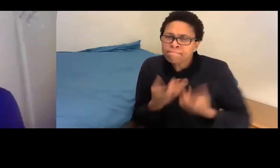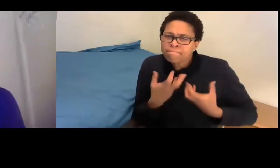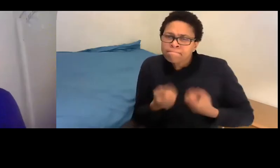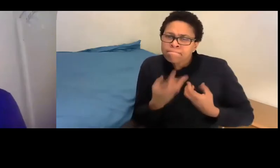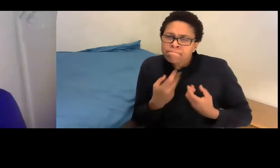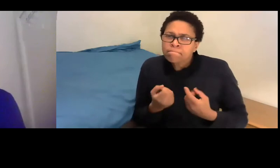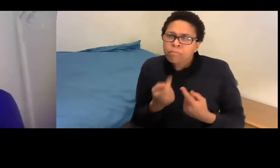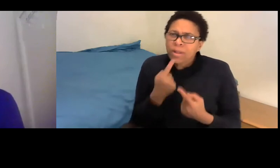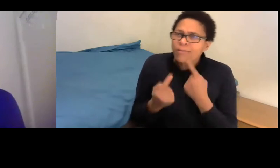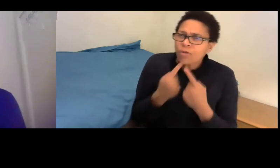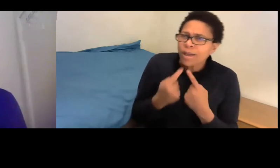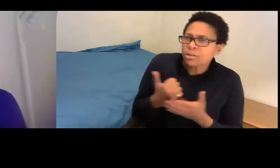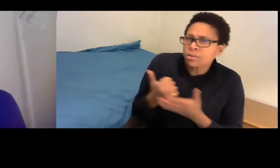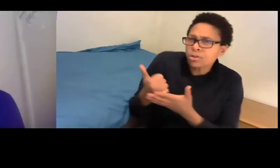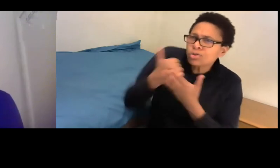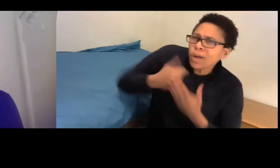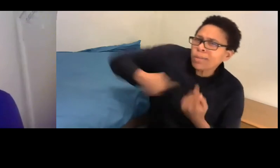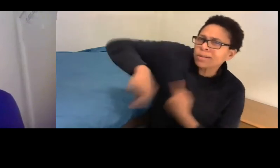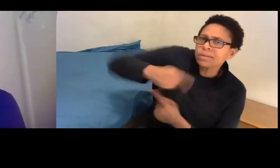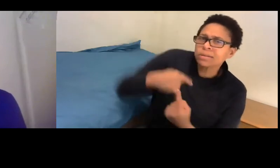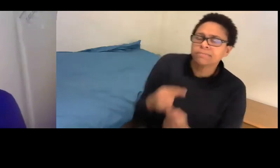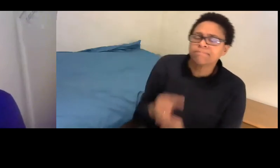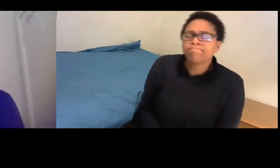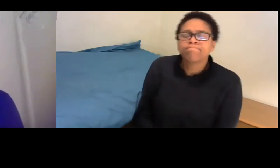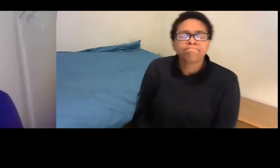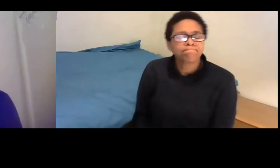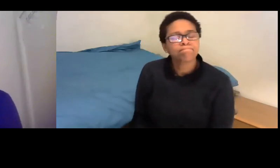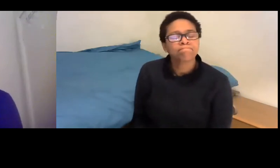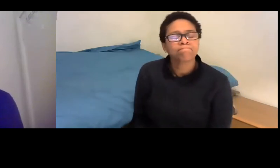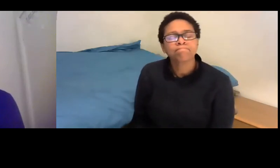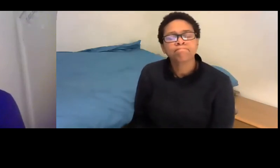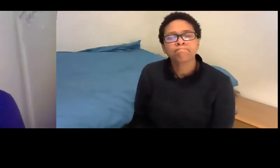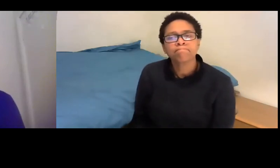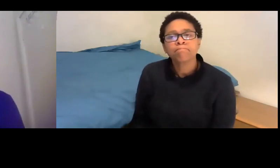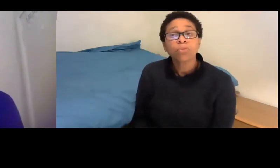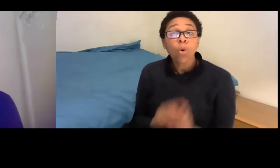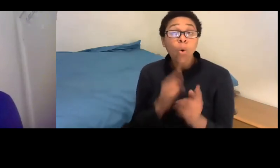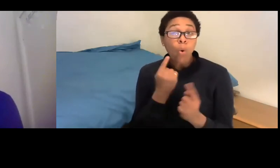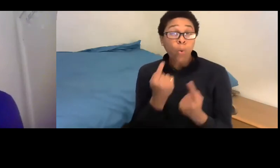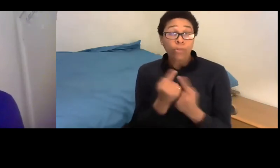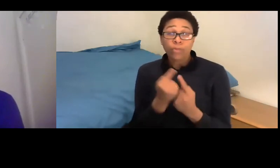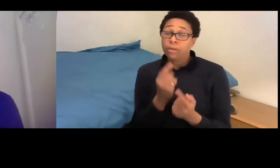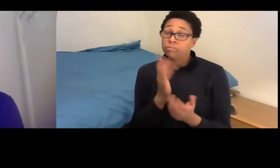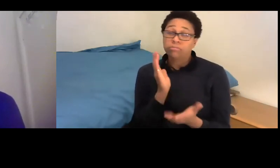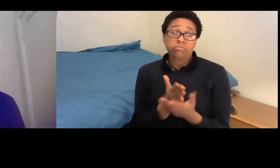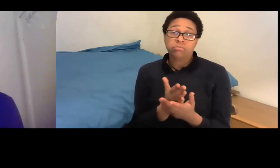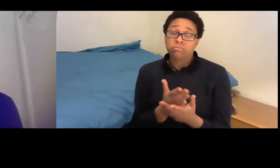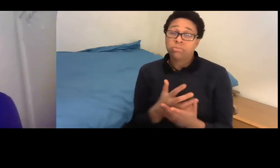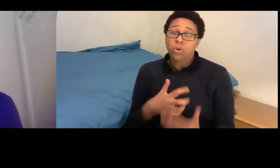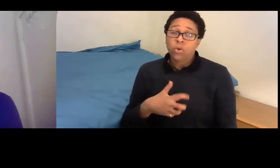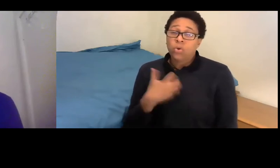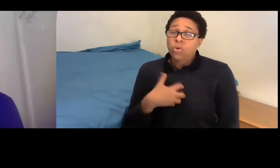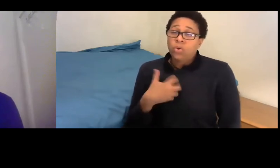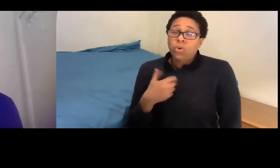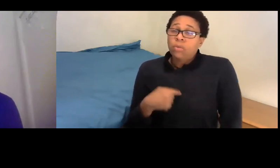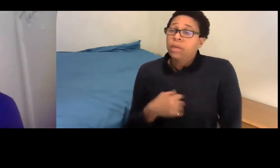Dr Shah: So something that really upset me recently over the last year or so, I mean, this was before Coronavirus,